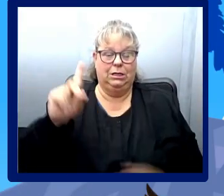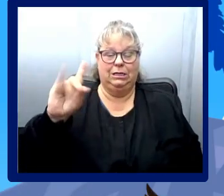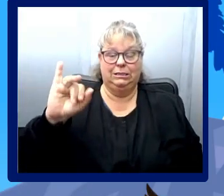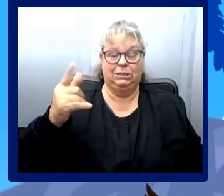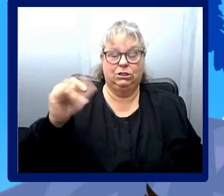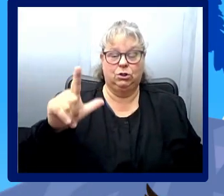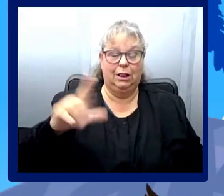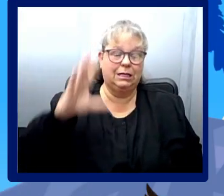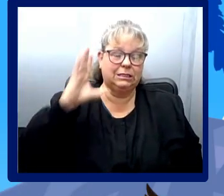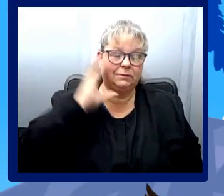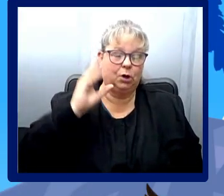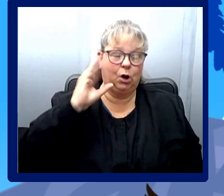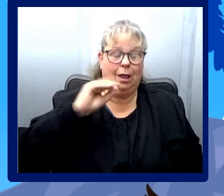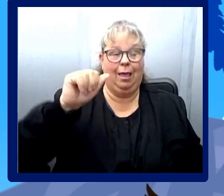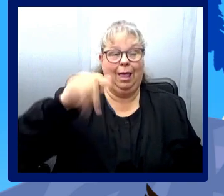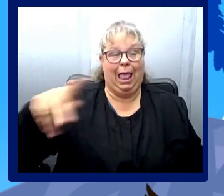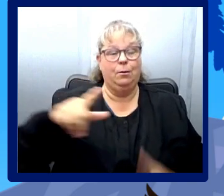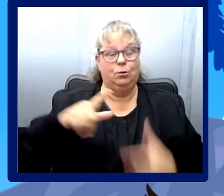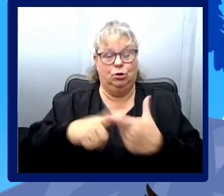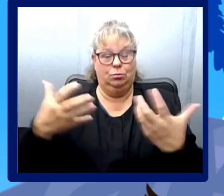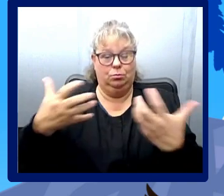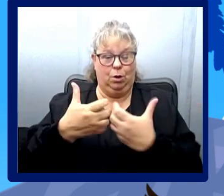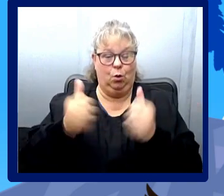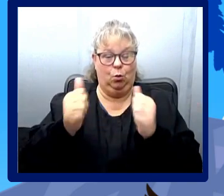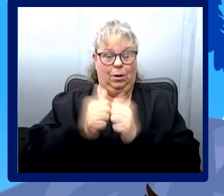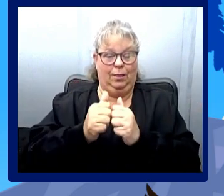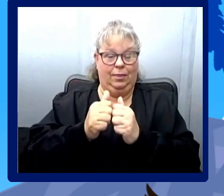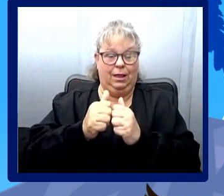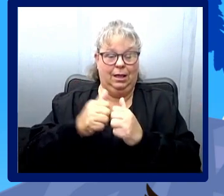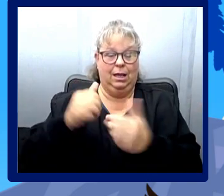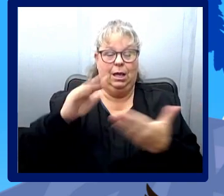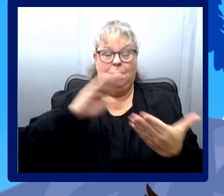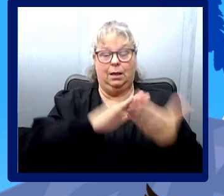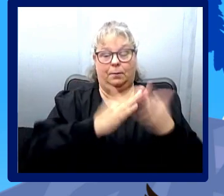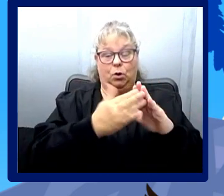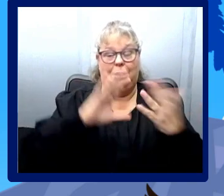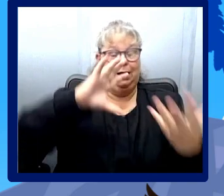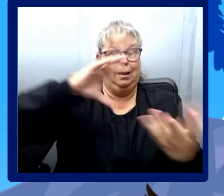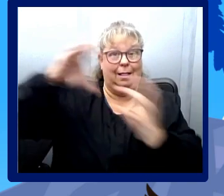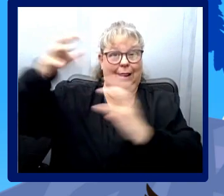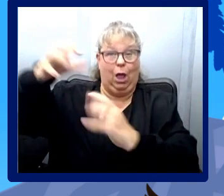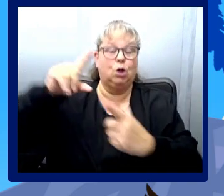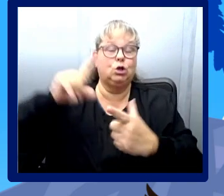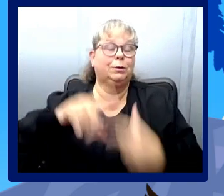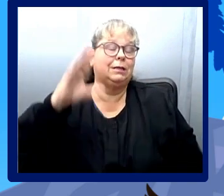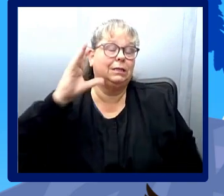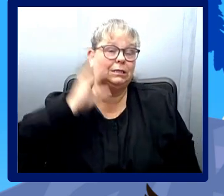of Community Cloud to Experience Cloud. And literally, you just launch this app